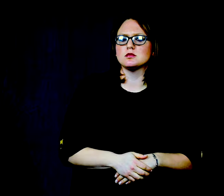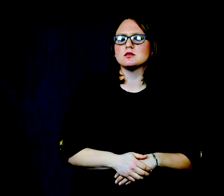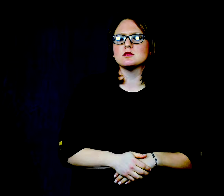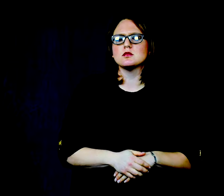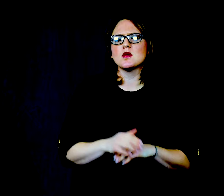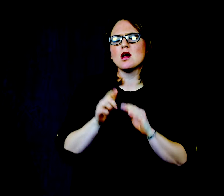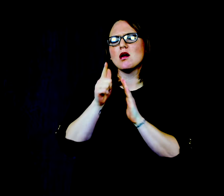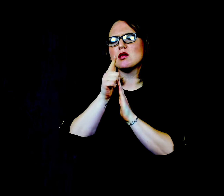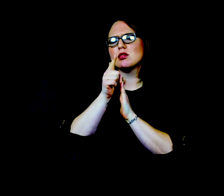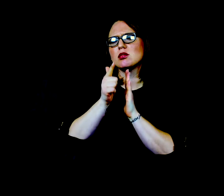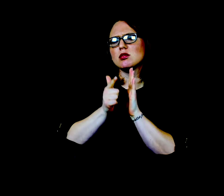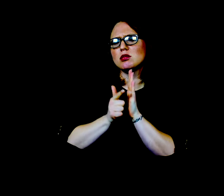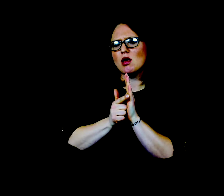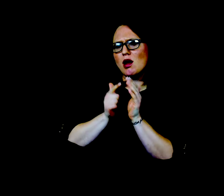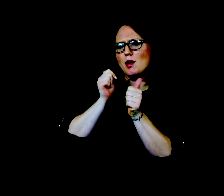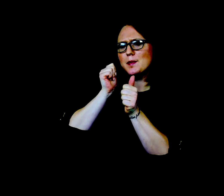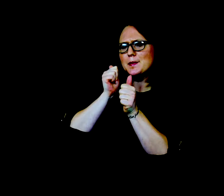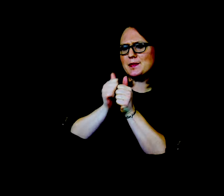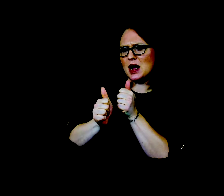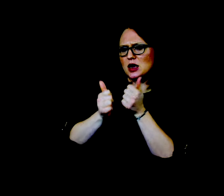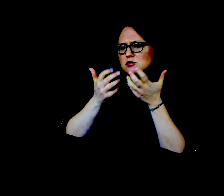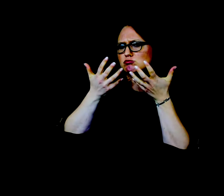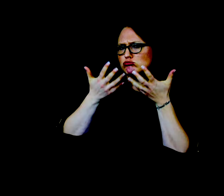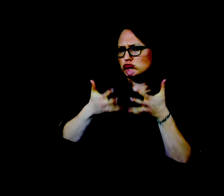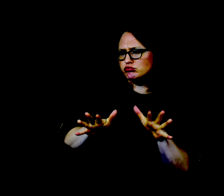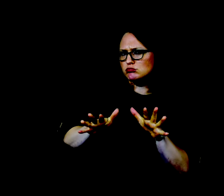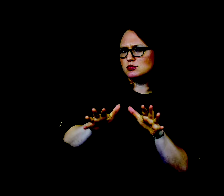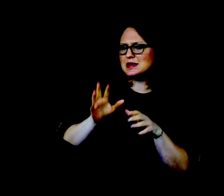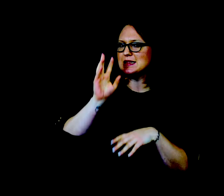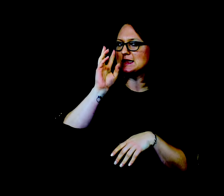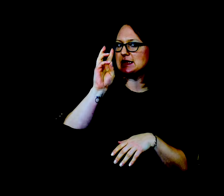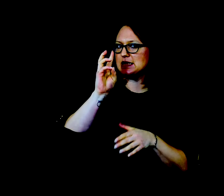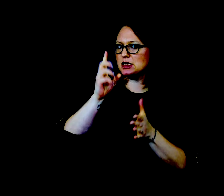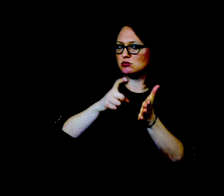The laws that were passed require: